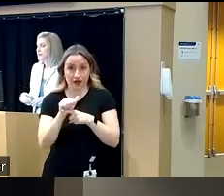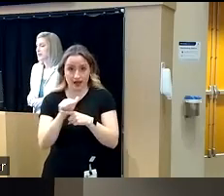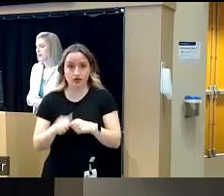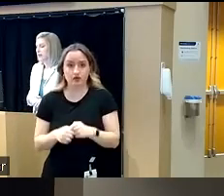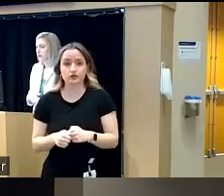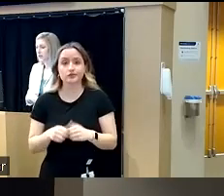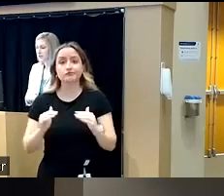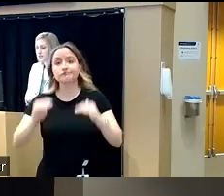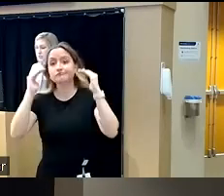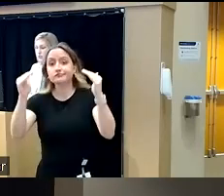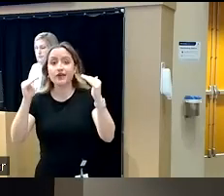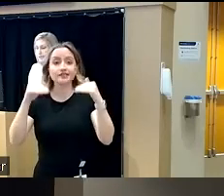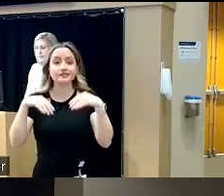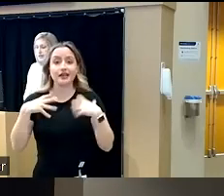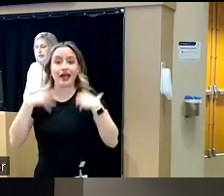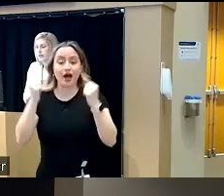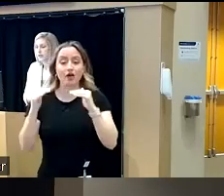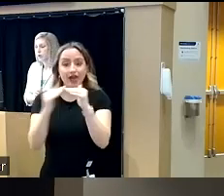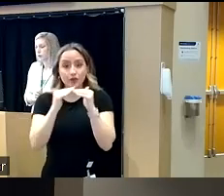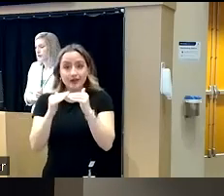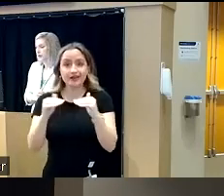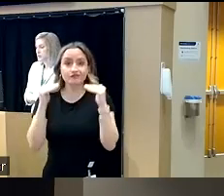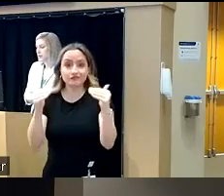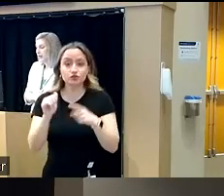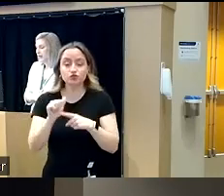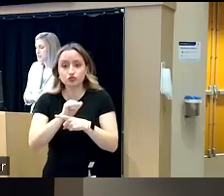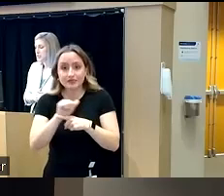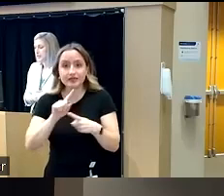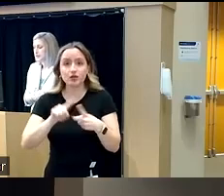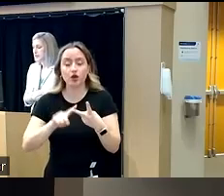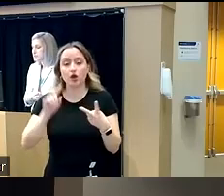are advancing Health Equity and addiction treatment the comorbidity between ADHD and